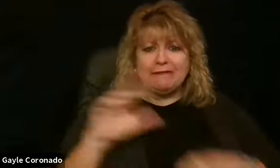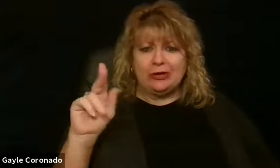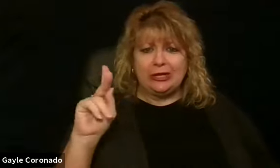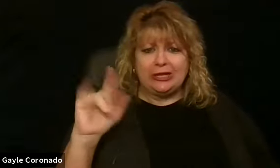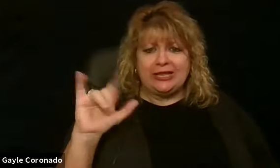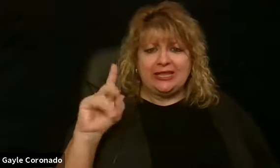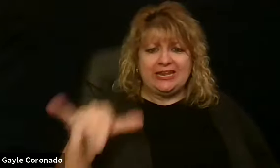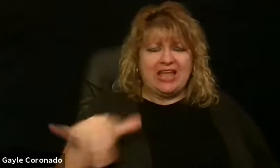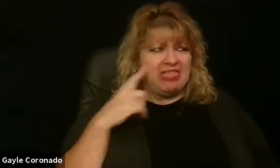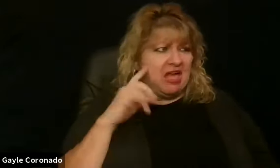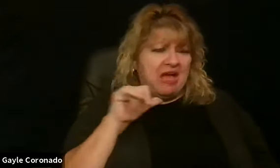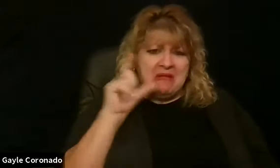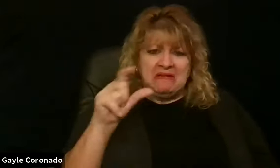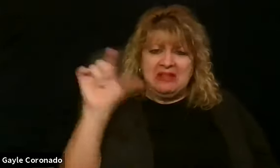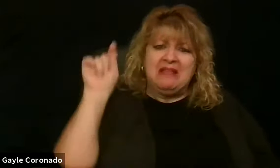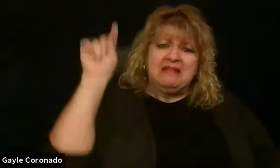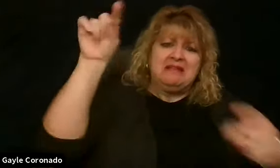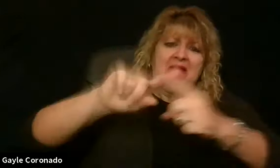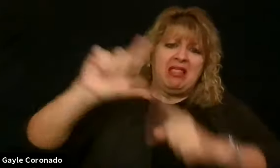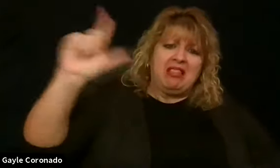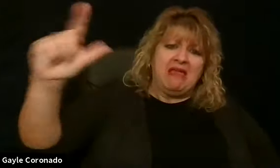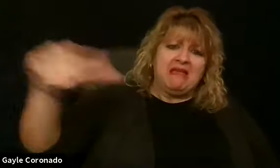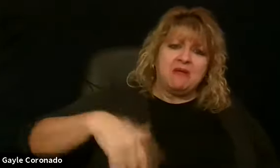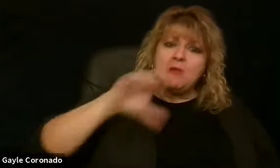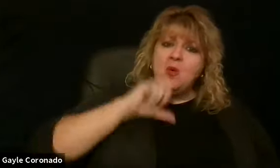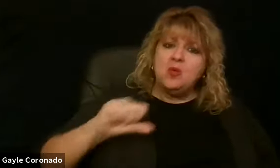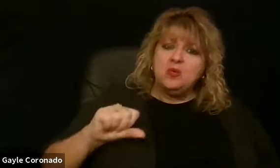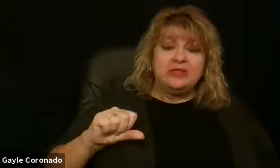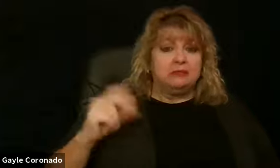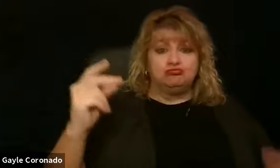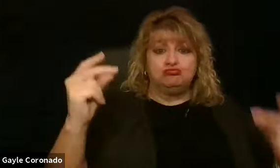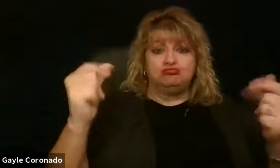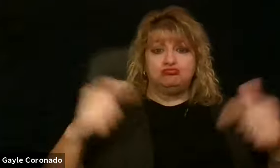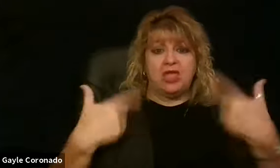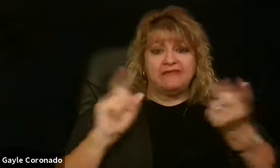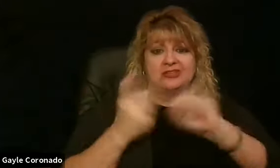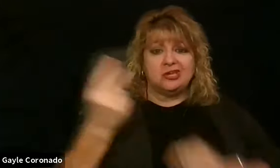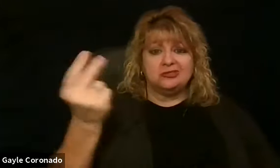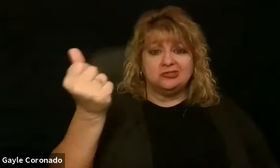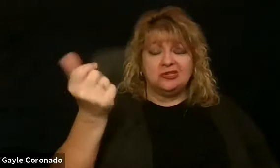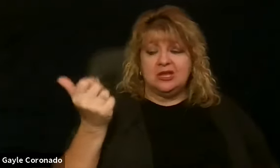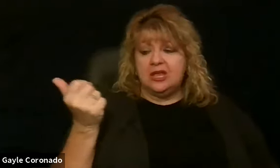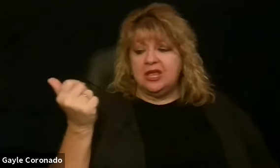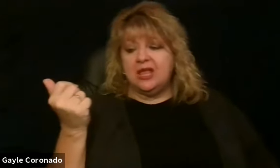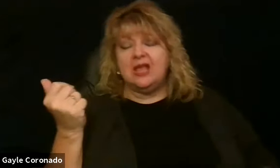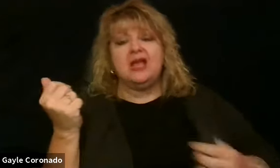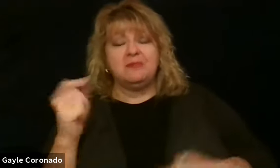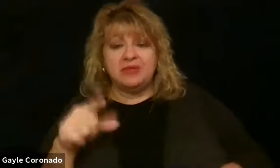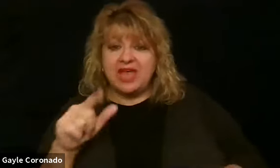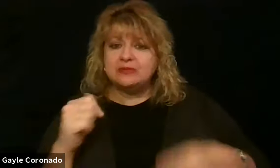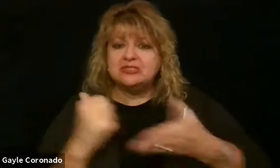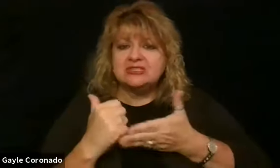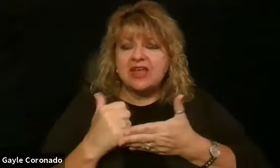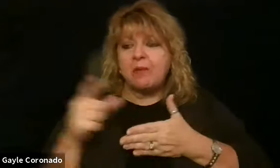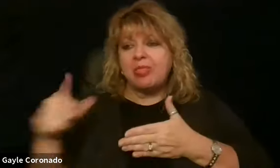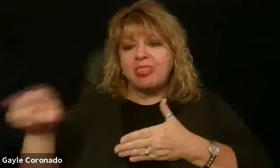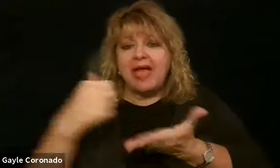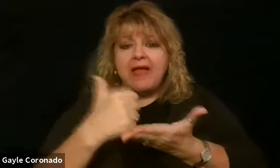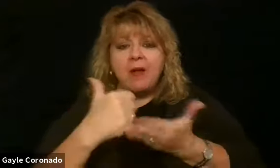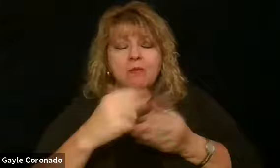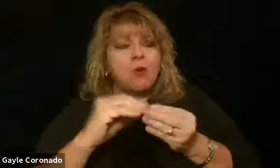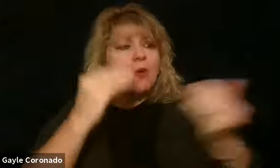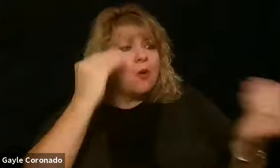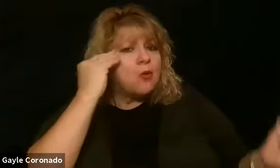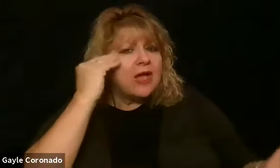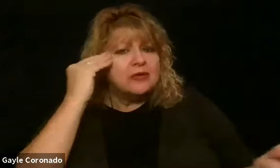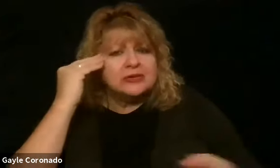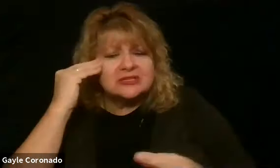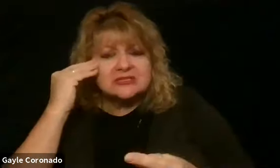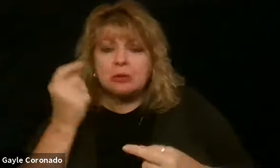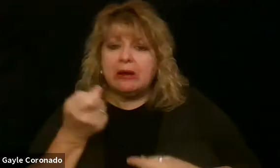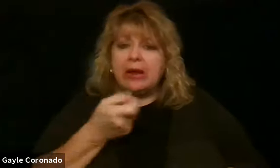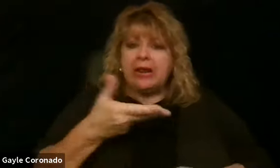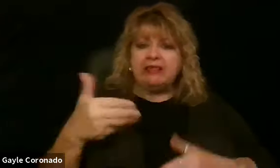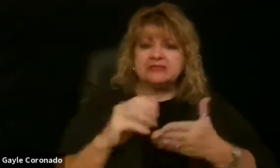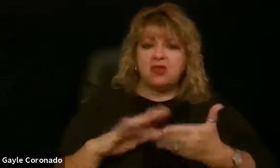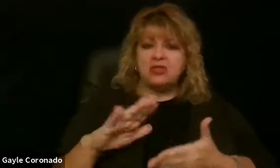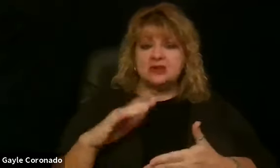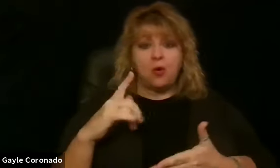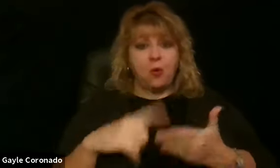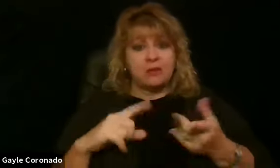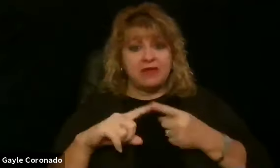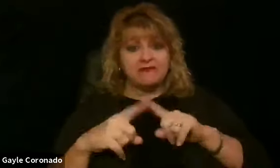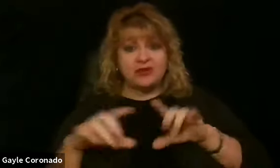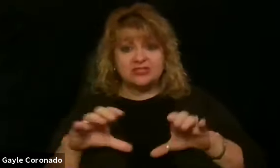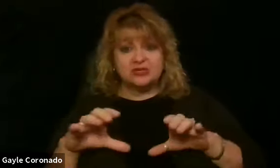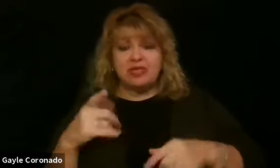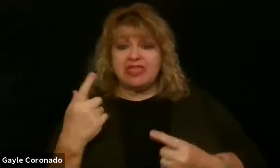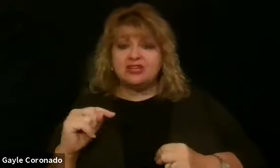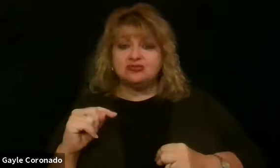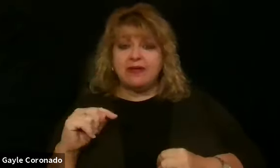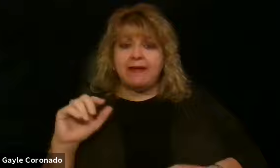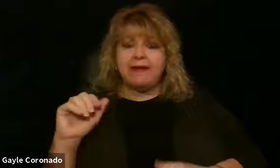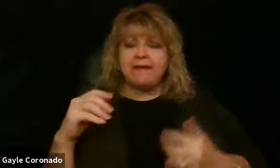but just shows you how fast life can change but besides just helping me raise awareness and things like that, I noticed little small things here in college and my friends do today is that they always try to accommodate me or example, whether it be eating